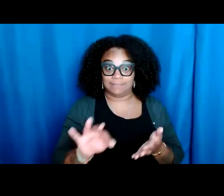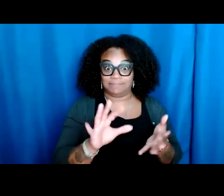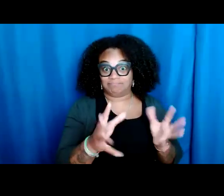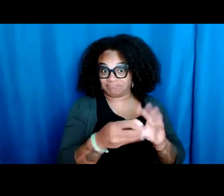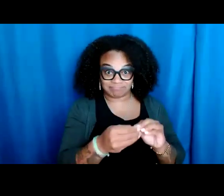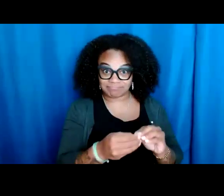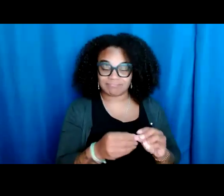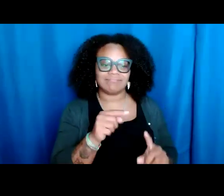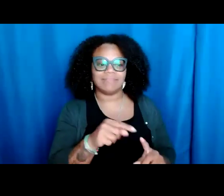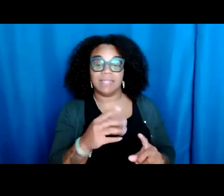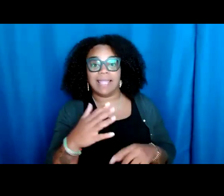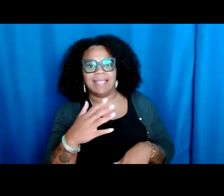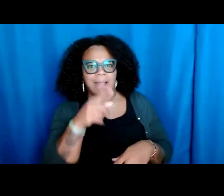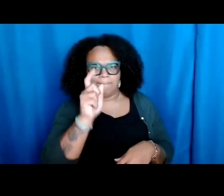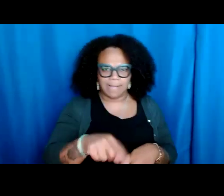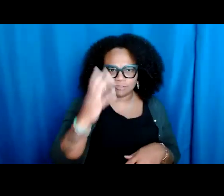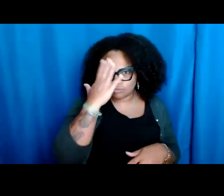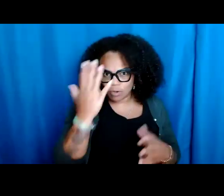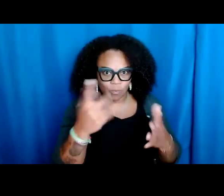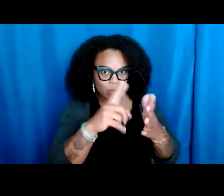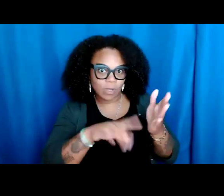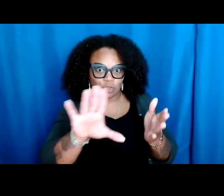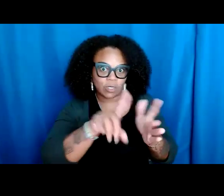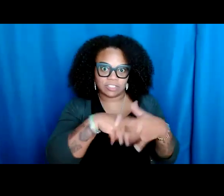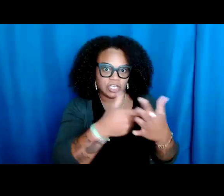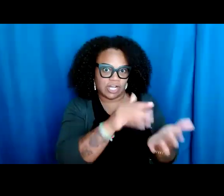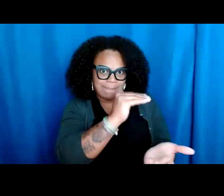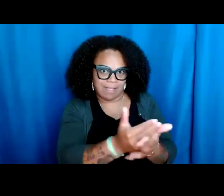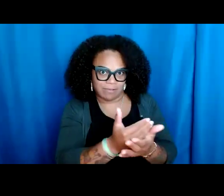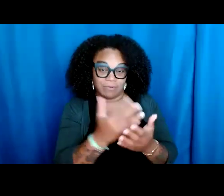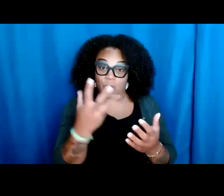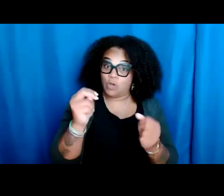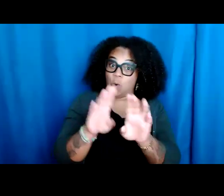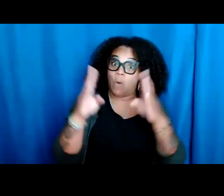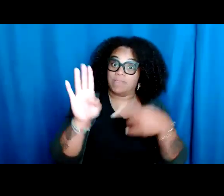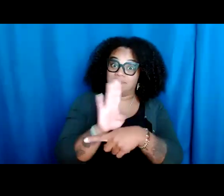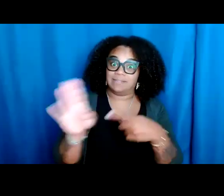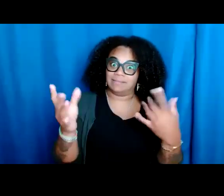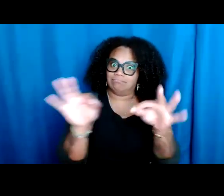starting-point when you first open your business. So, when Joe started his business in the beginning